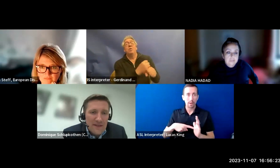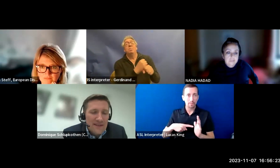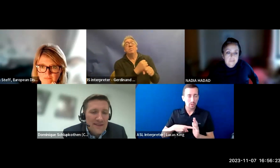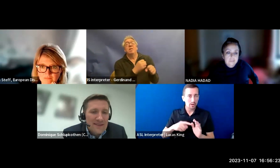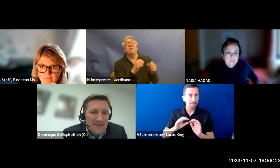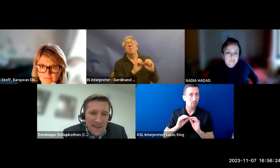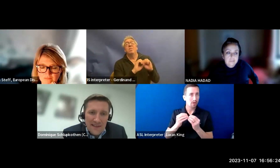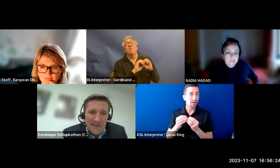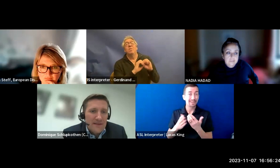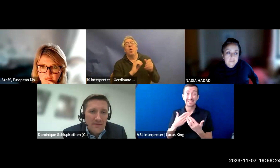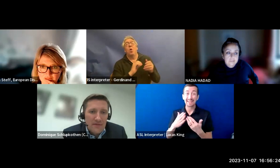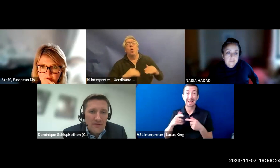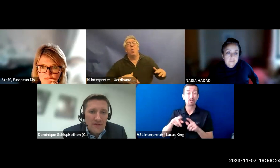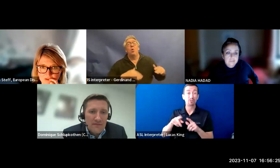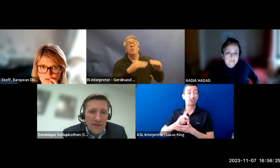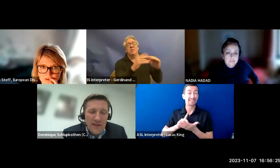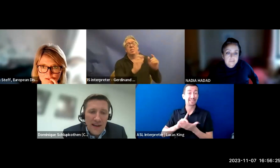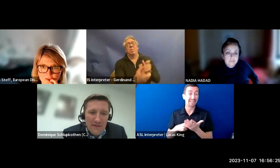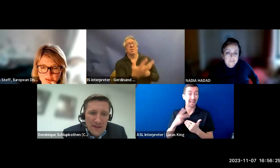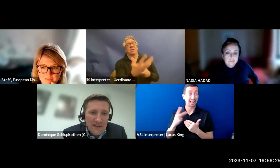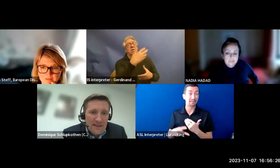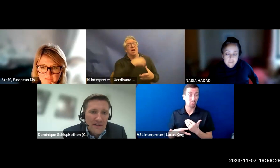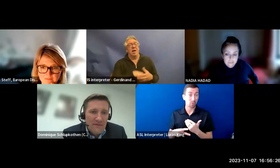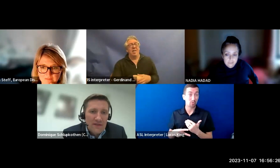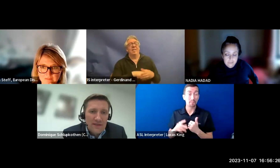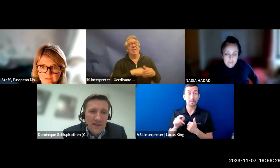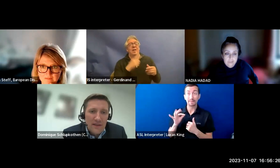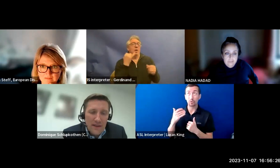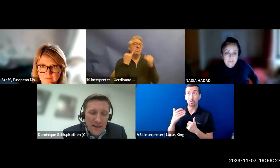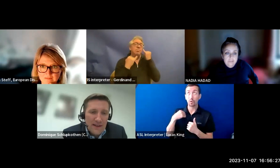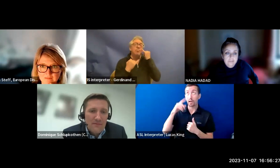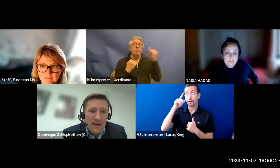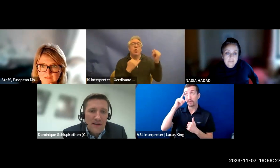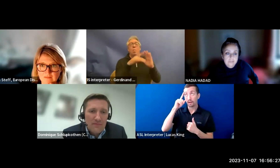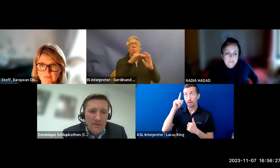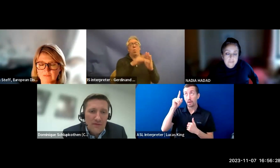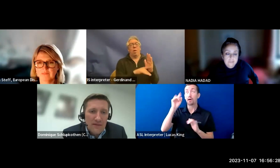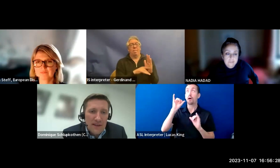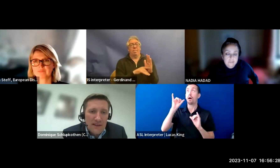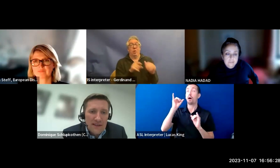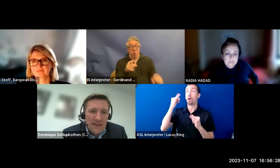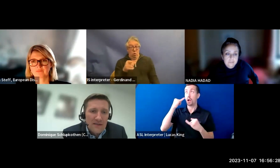even in the design of any program. When you start thinking about programming,